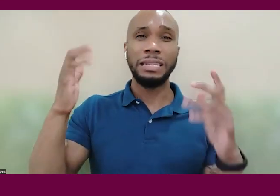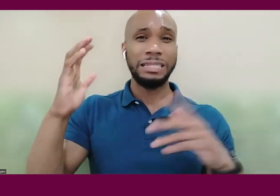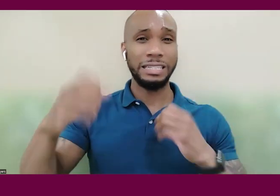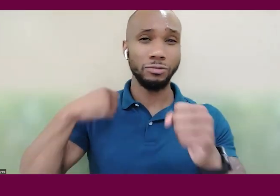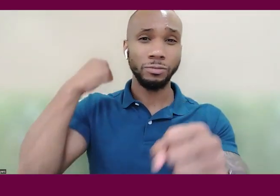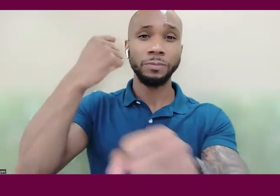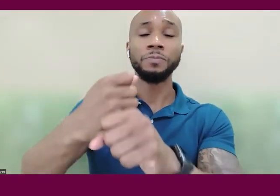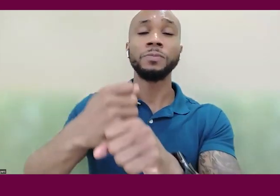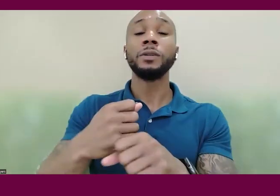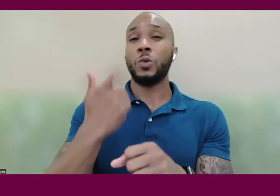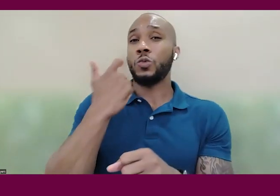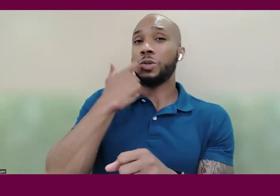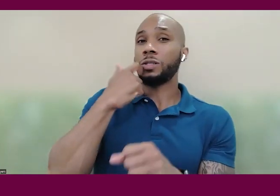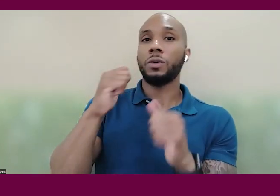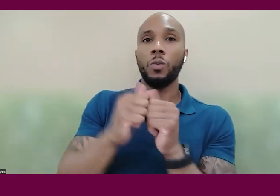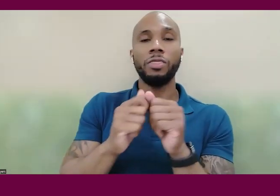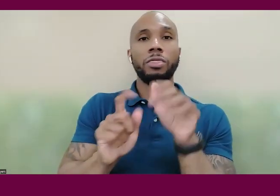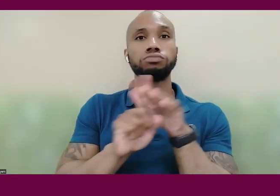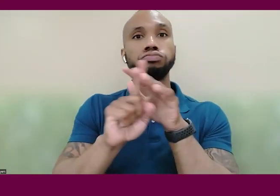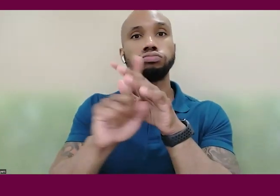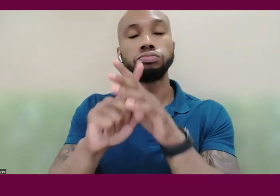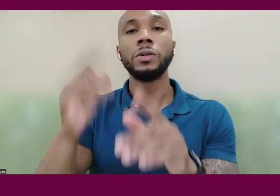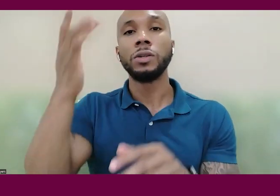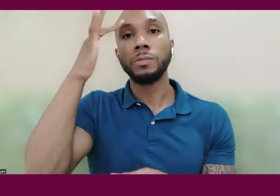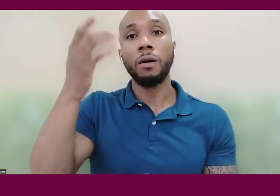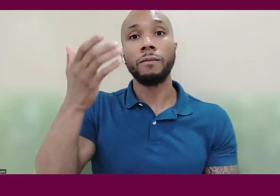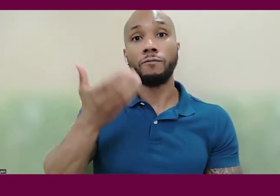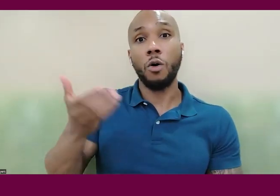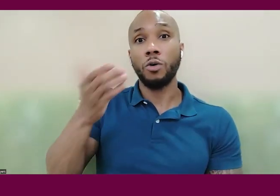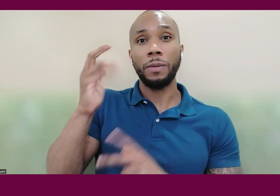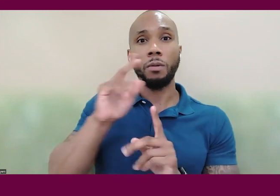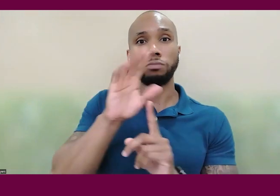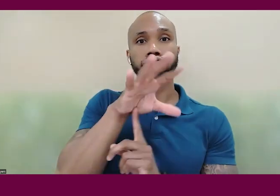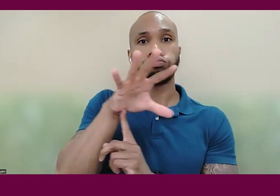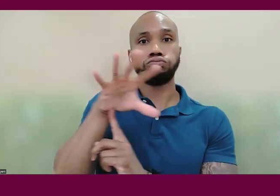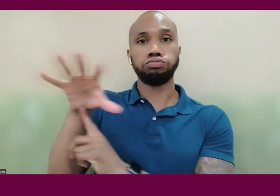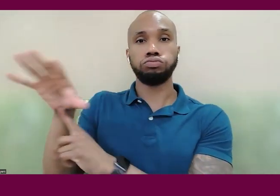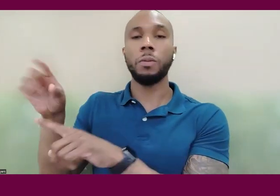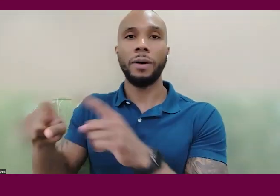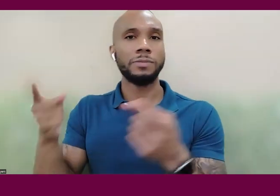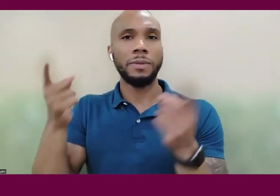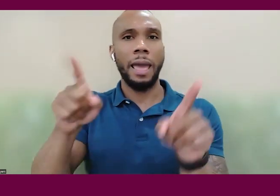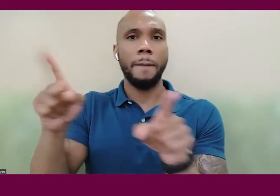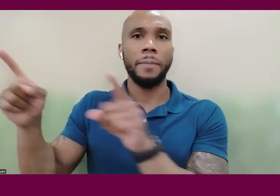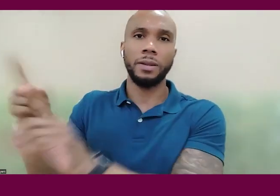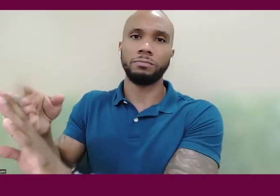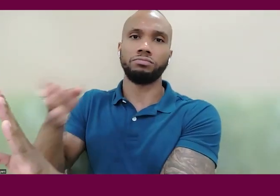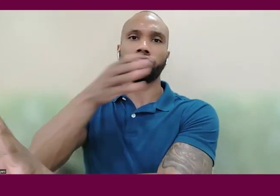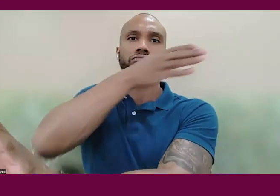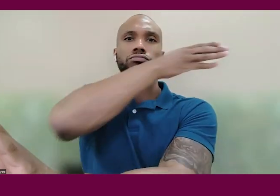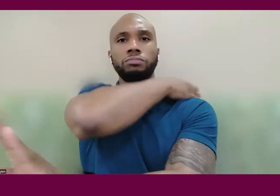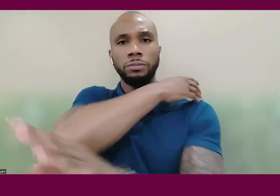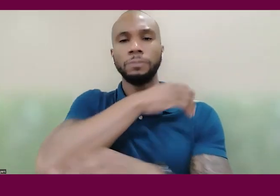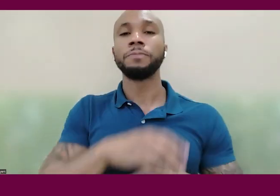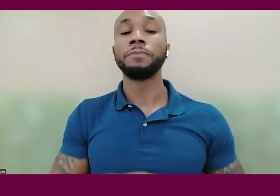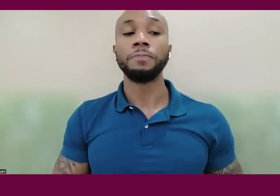It's only recently that, with the emergence of smartphones, that people are now catching it on camera. But it was happening long before.